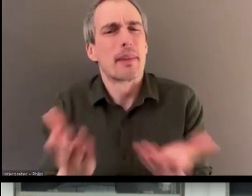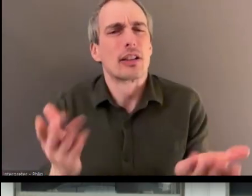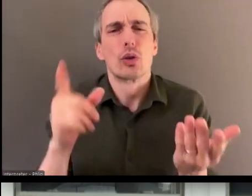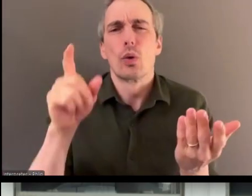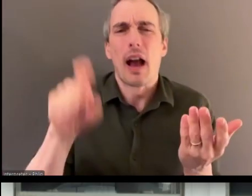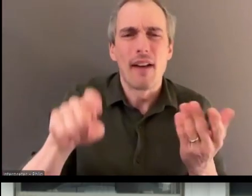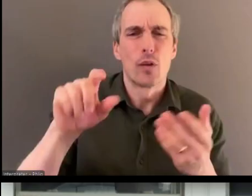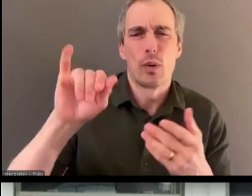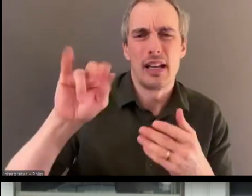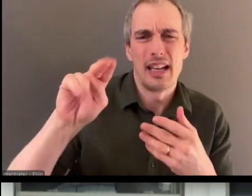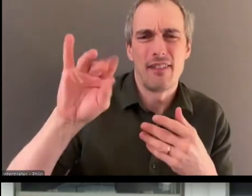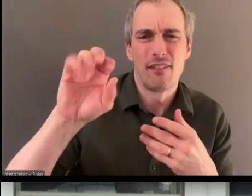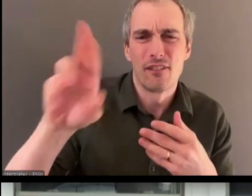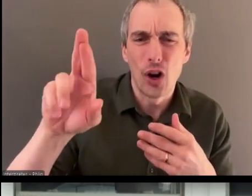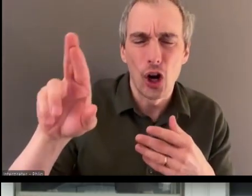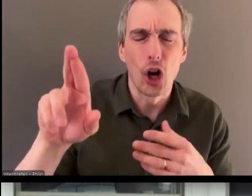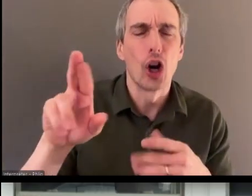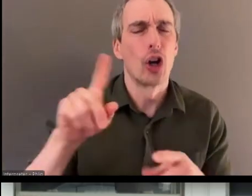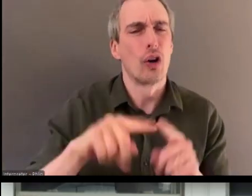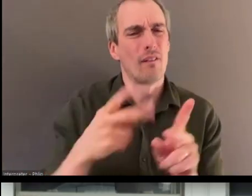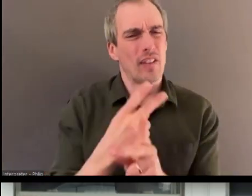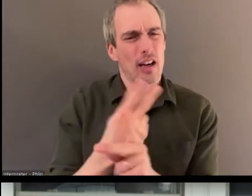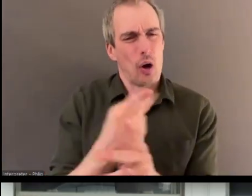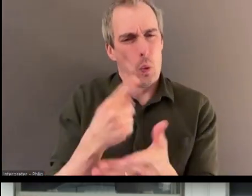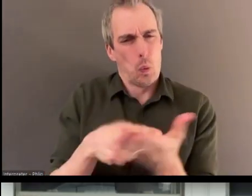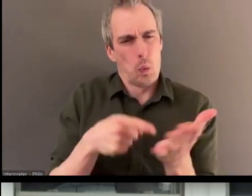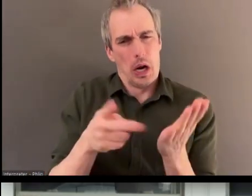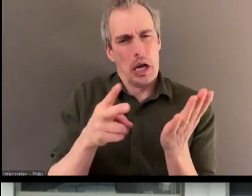of an author is to what the markup needs to be.